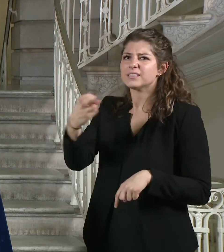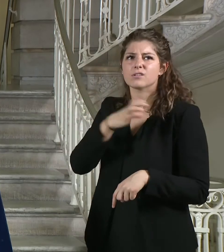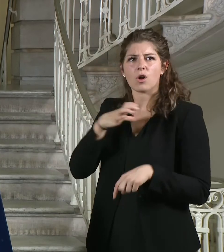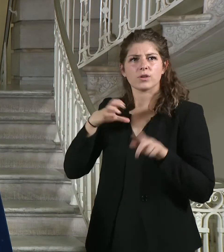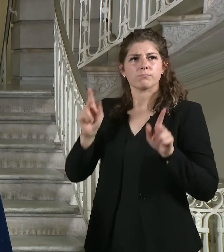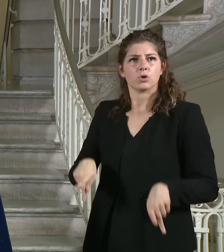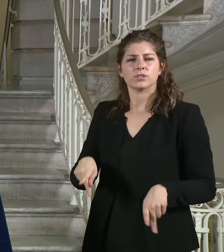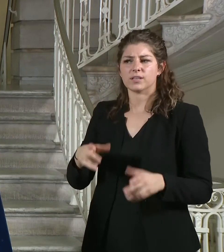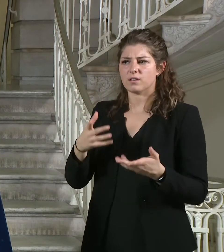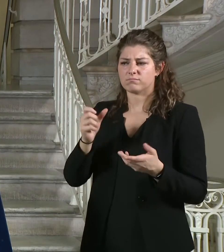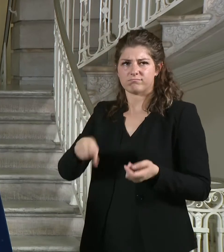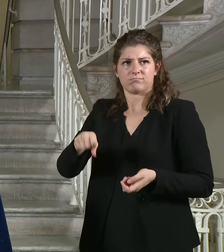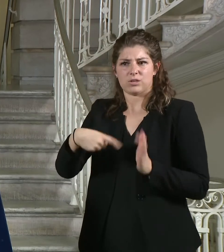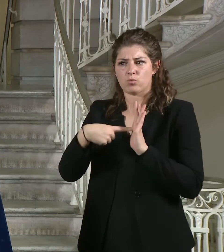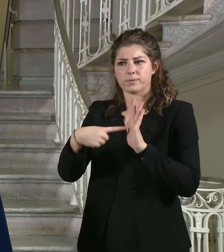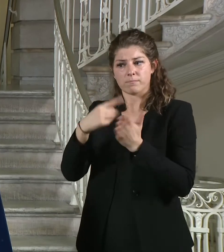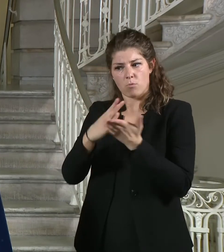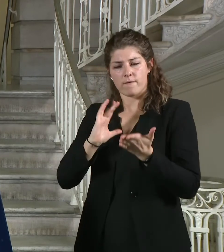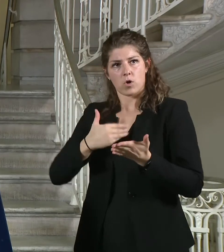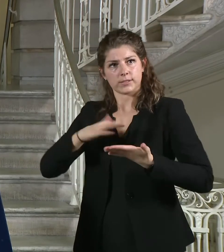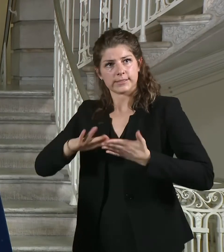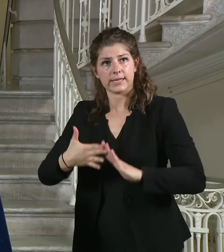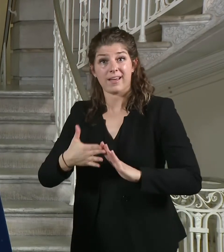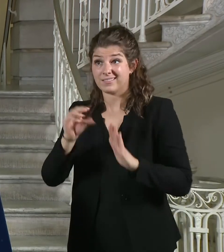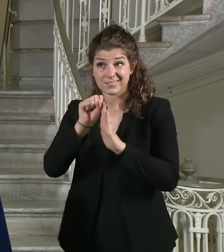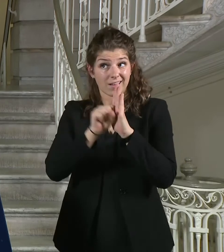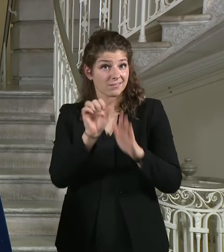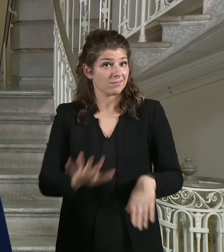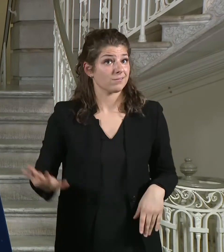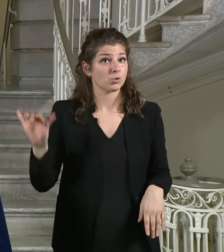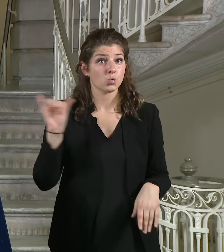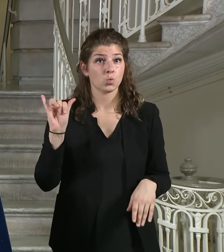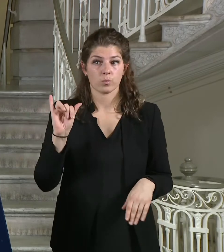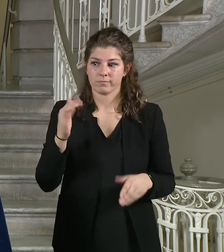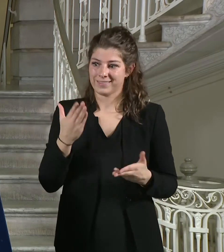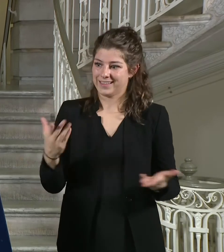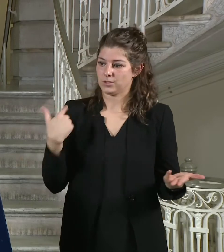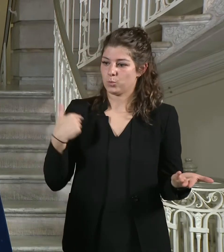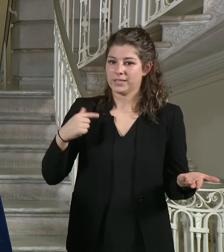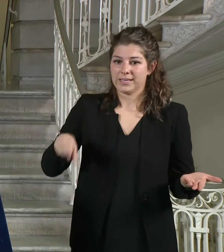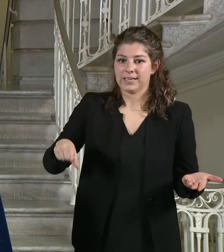YES. HE'S THE CONGRESS